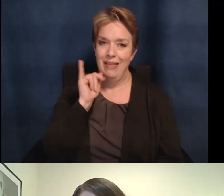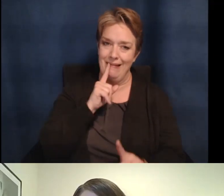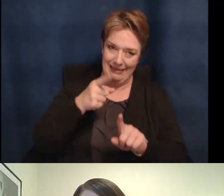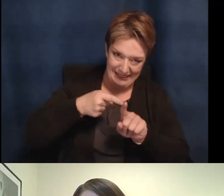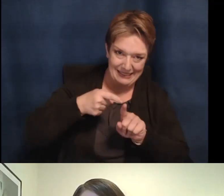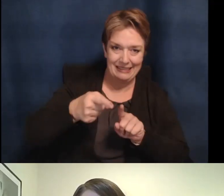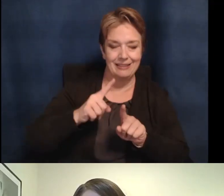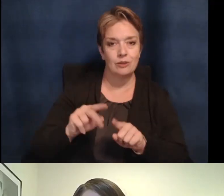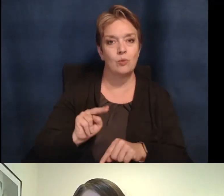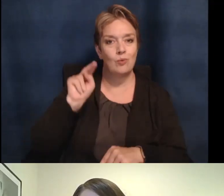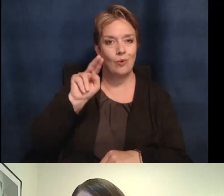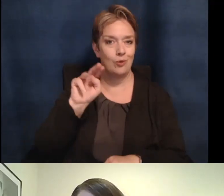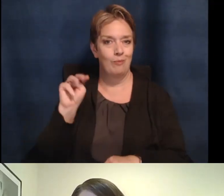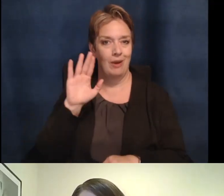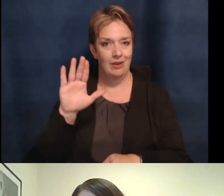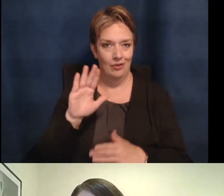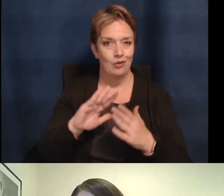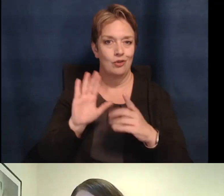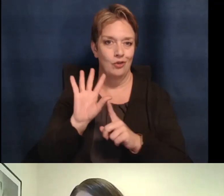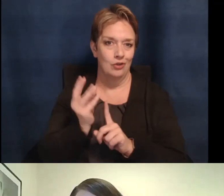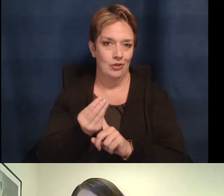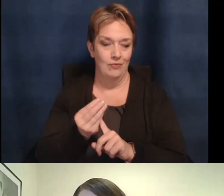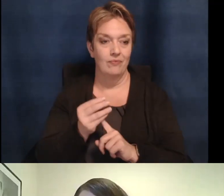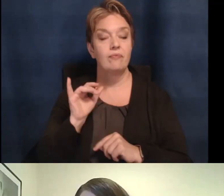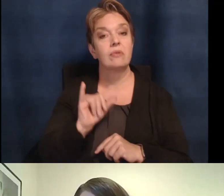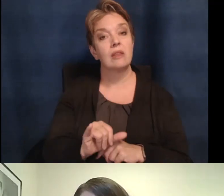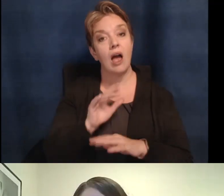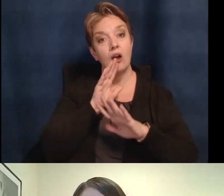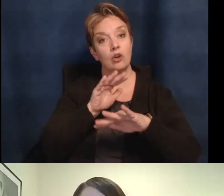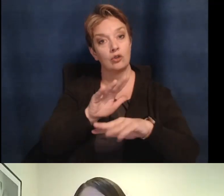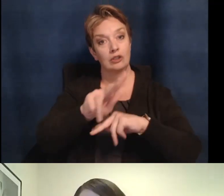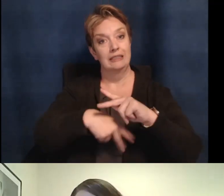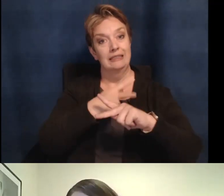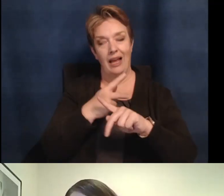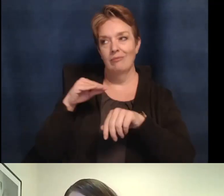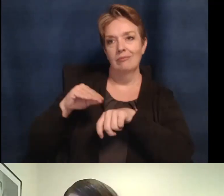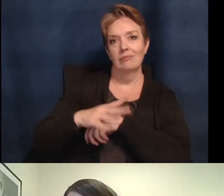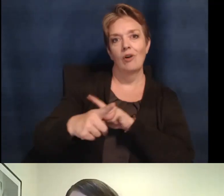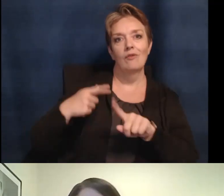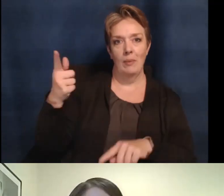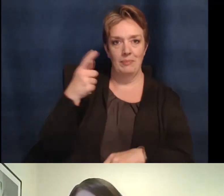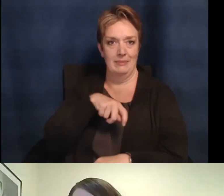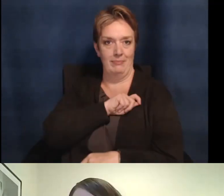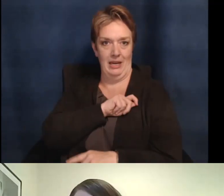This was an irrigation style that was brought over by the Spanish, and the Spanish had learned it from the Moors.